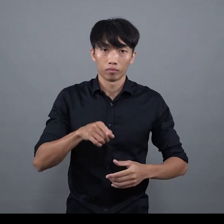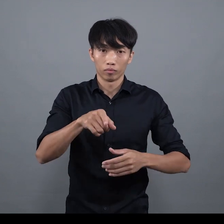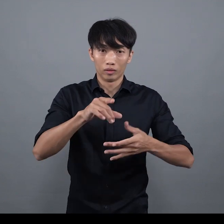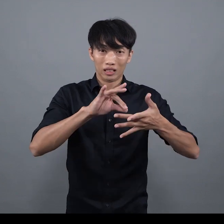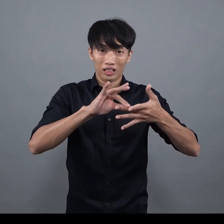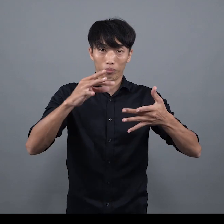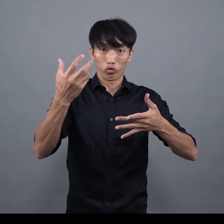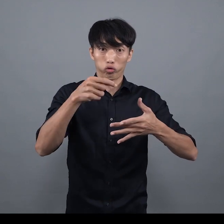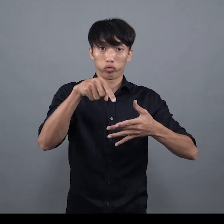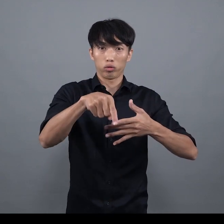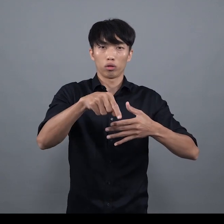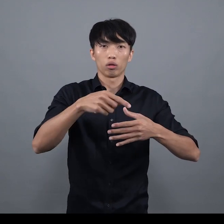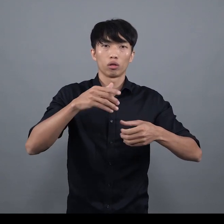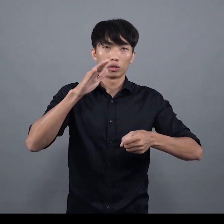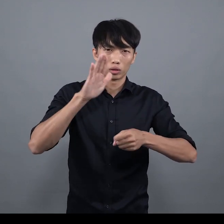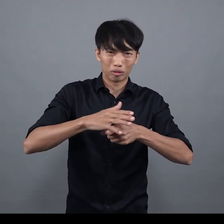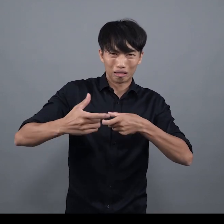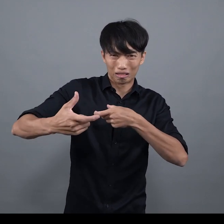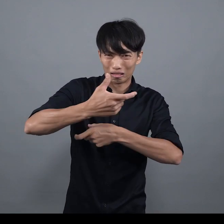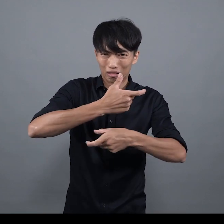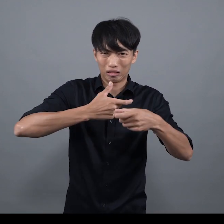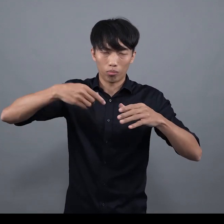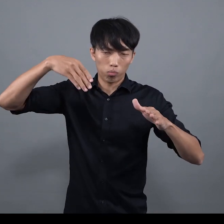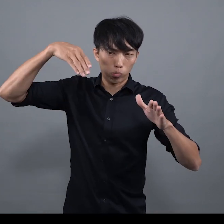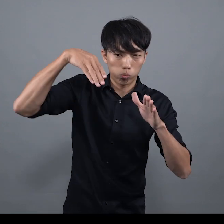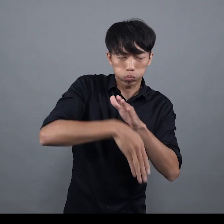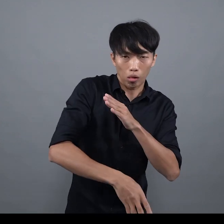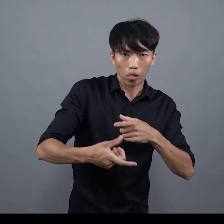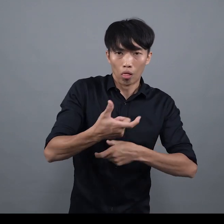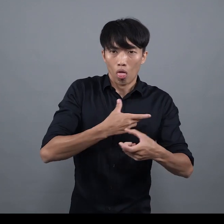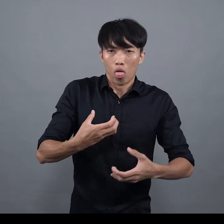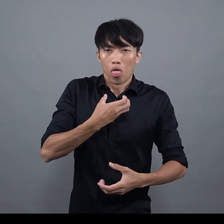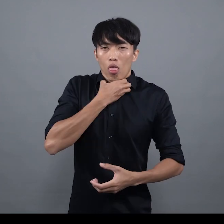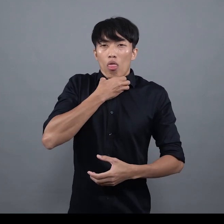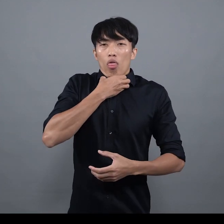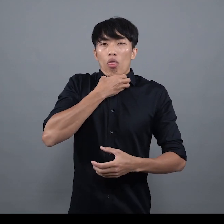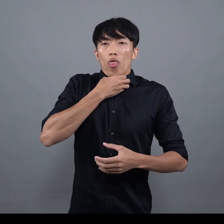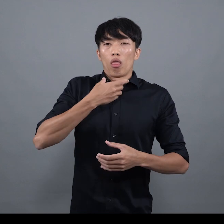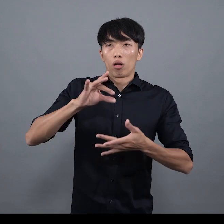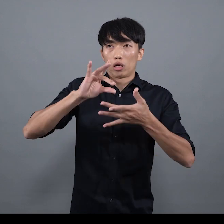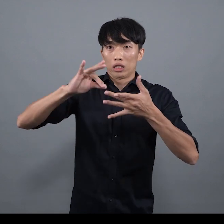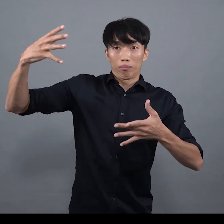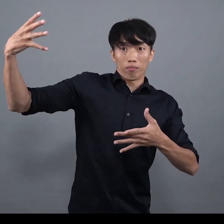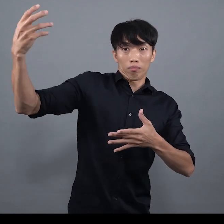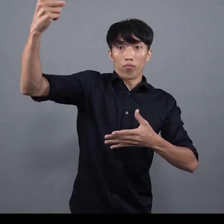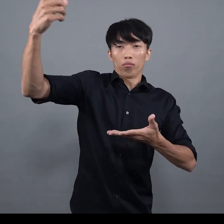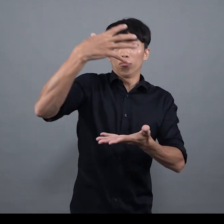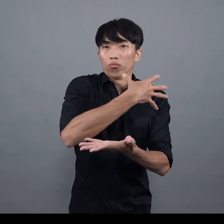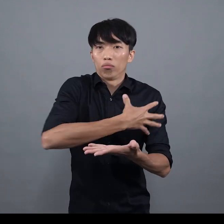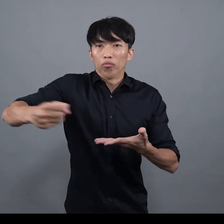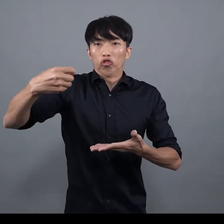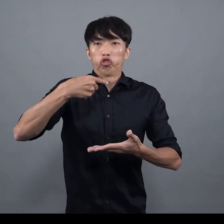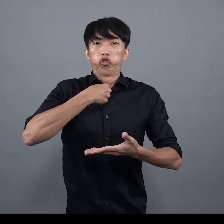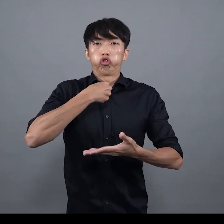RICHARD SCHLAGMAN： The original owner had got himself into financial difficulties after the Japanese [economic] bubble burst